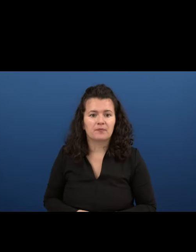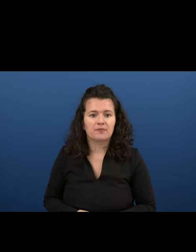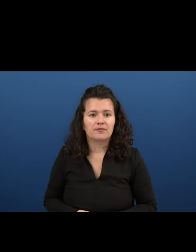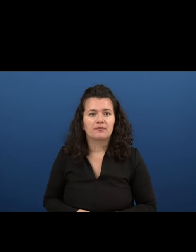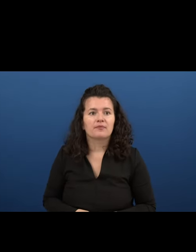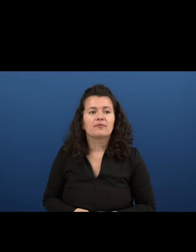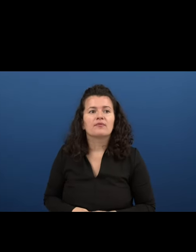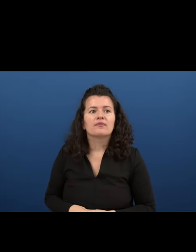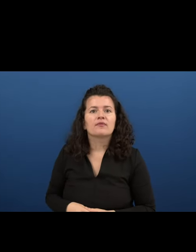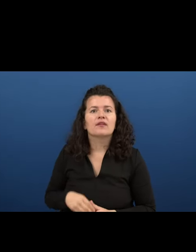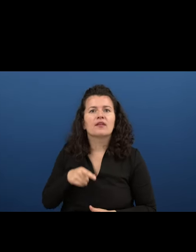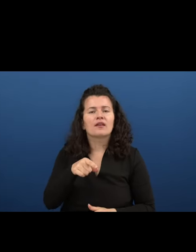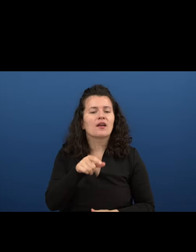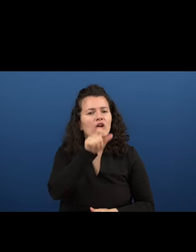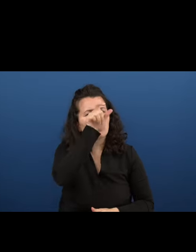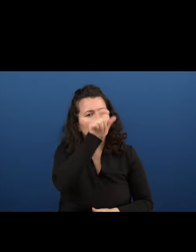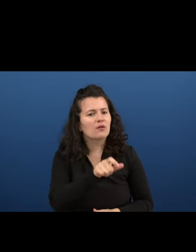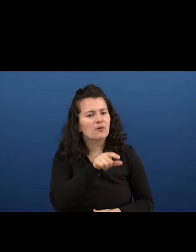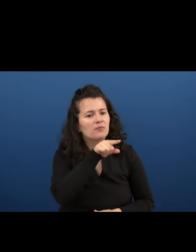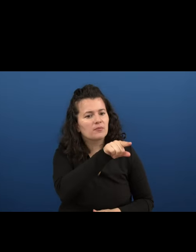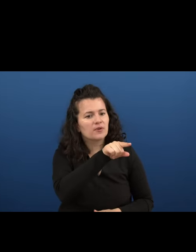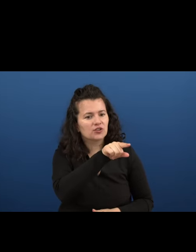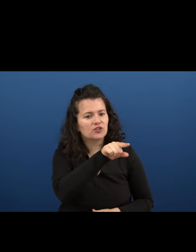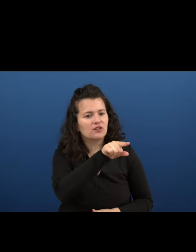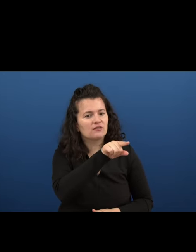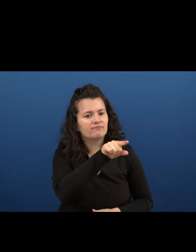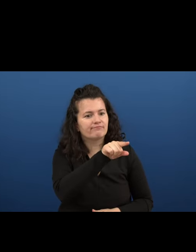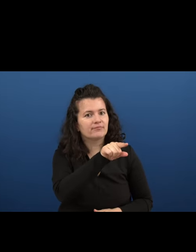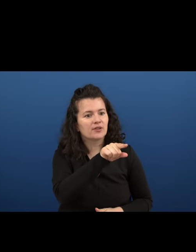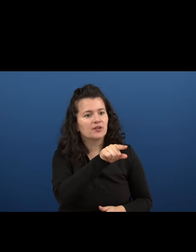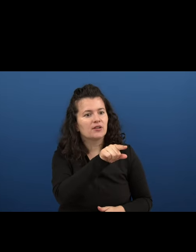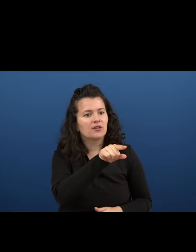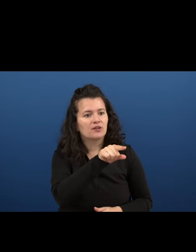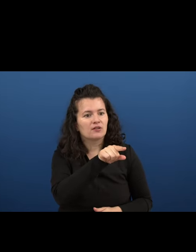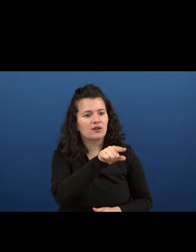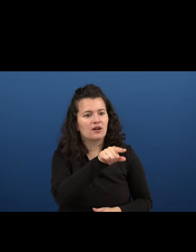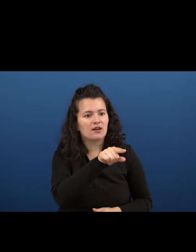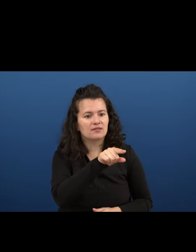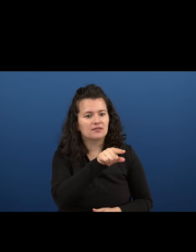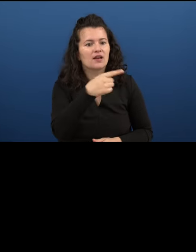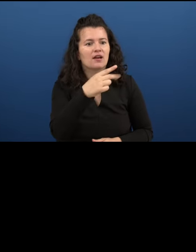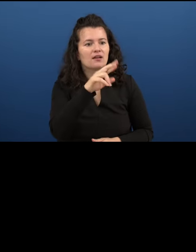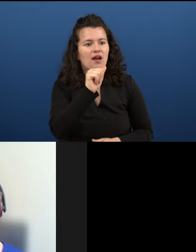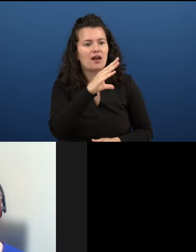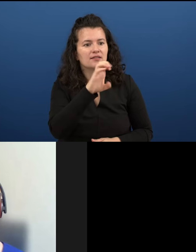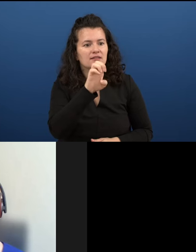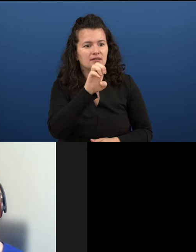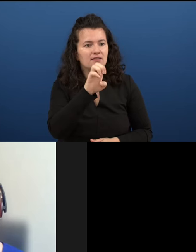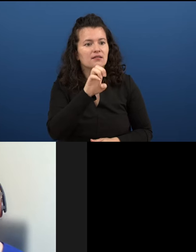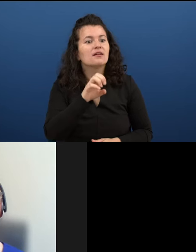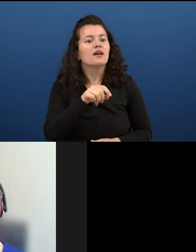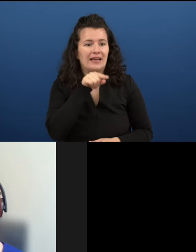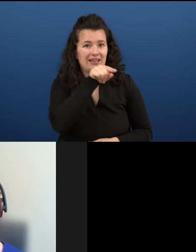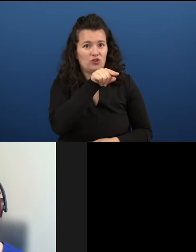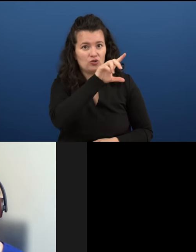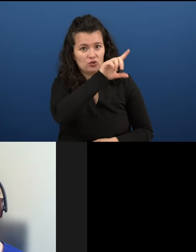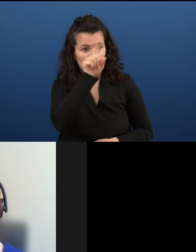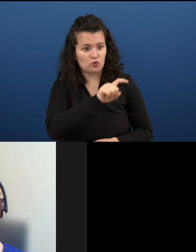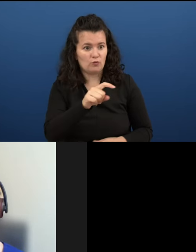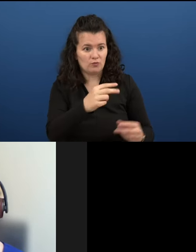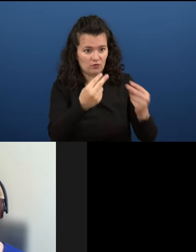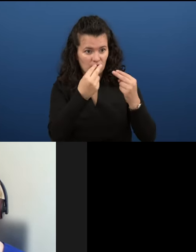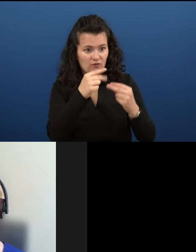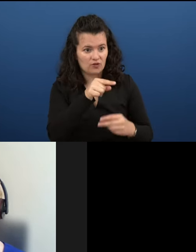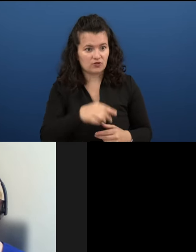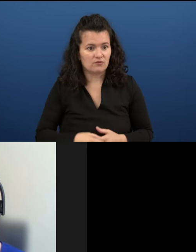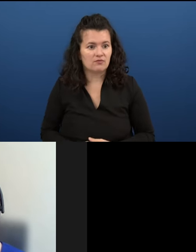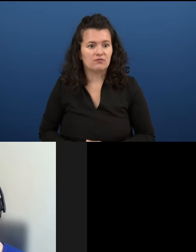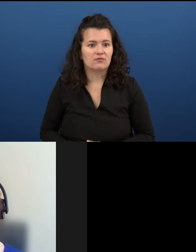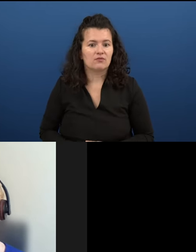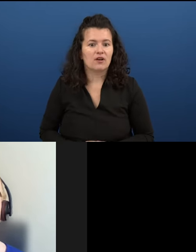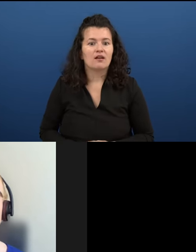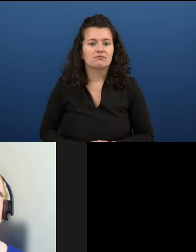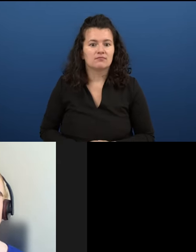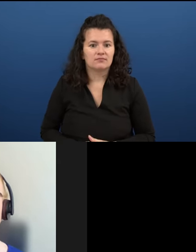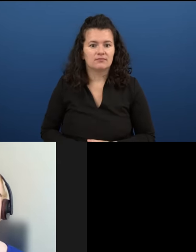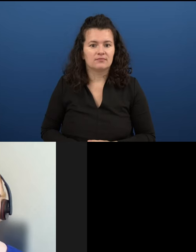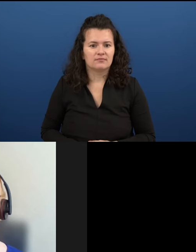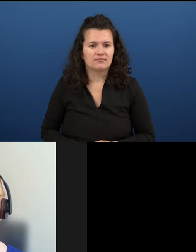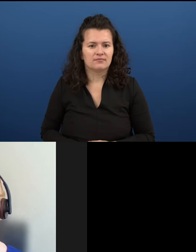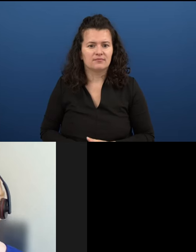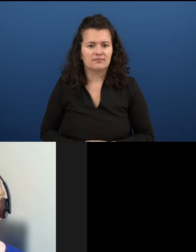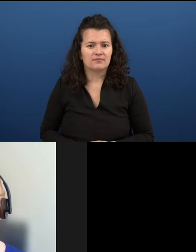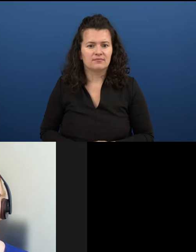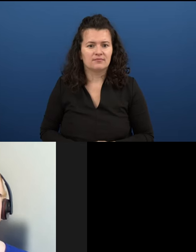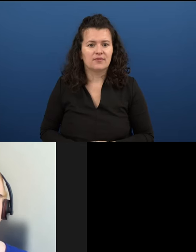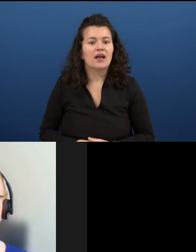done that Russia, Kenya. 10:45:20 It was onto a PC particularly among